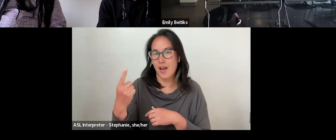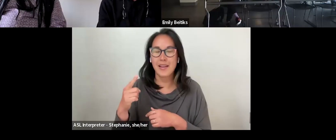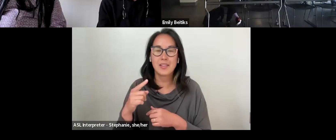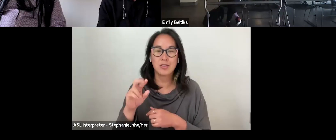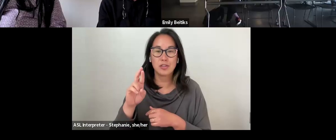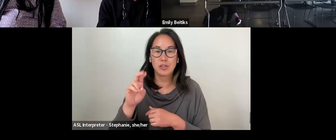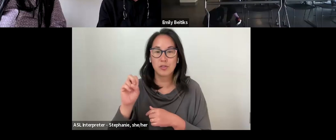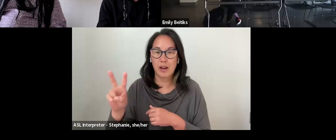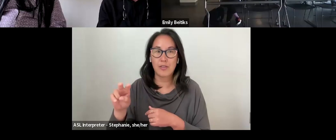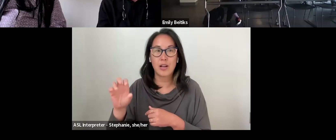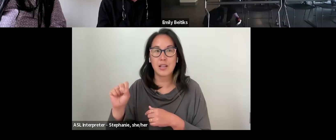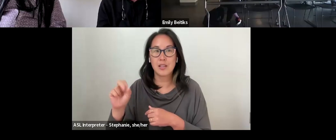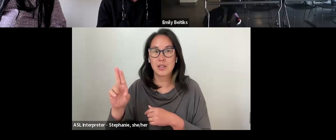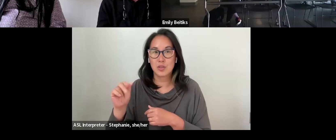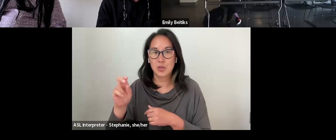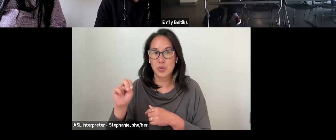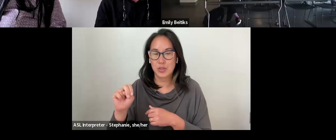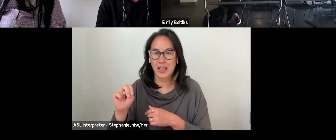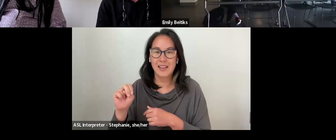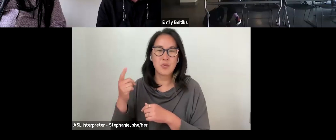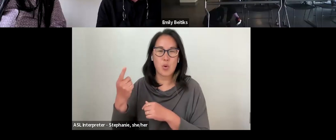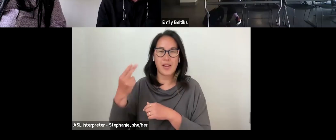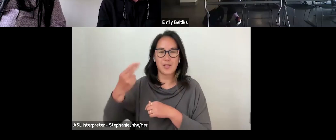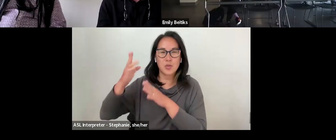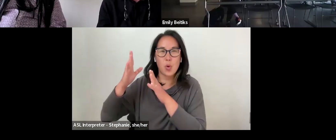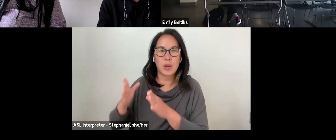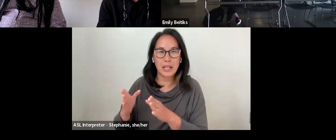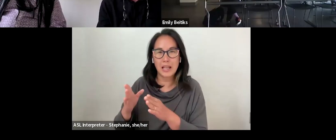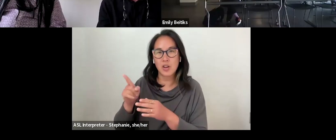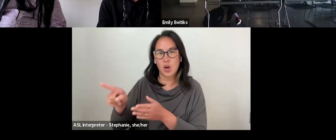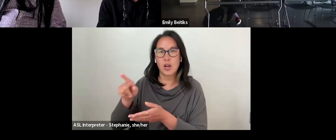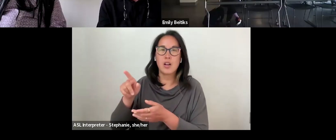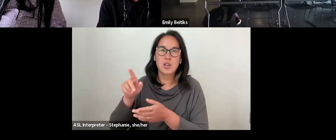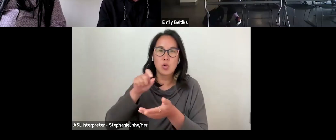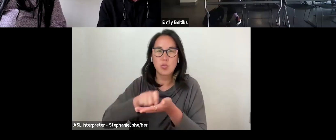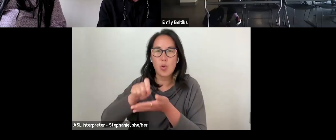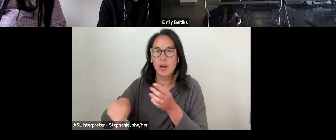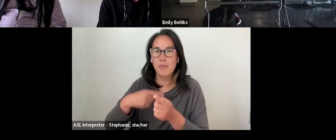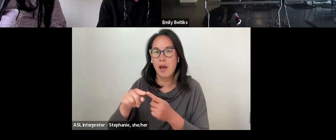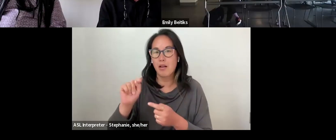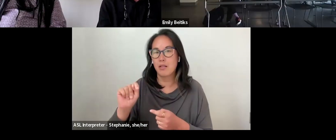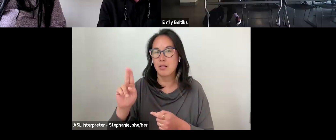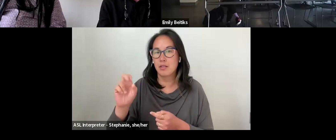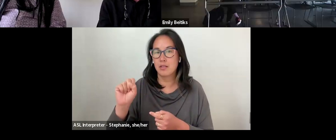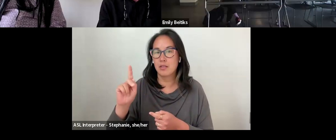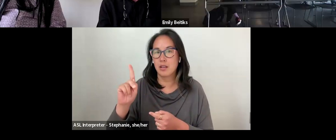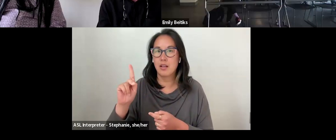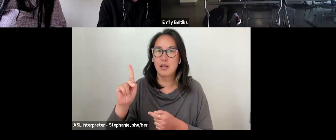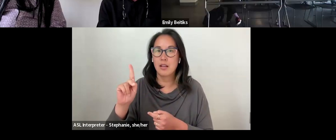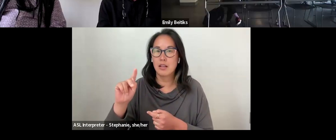The holy trinity, in her words, are the Tuskegee Syphilis Study, the Willowbrook Hepatitis Study,